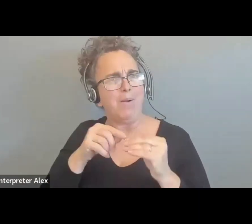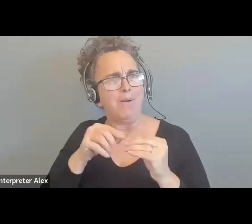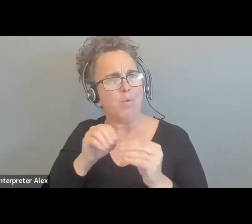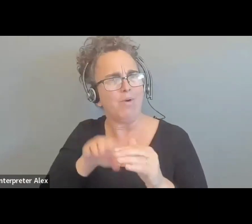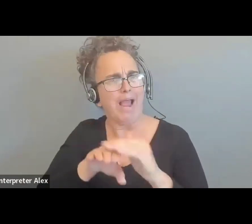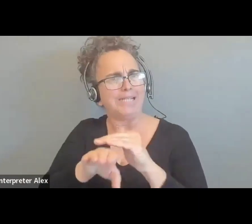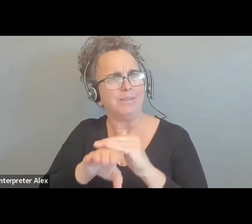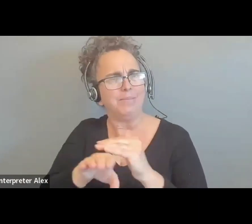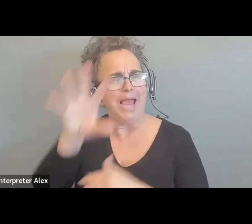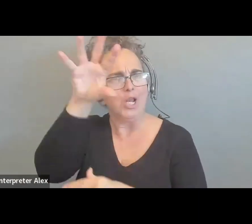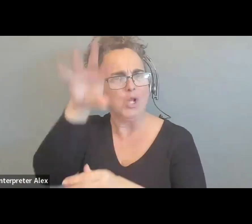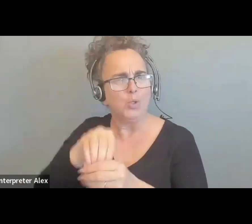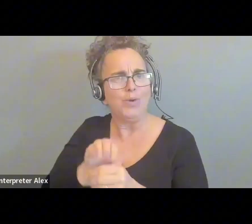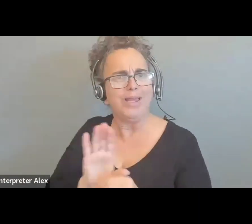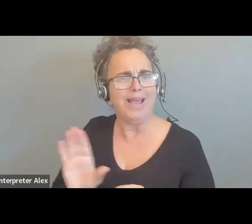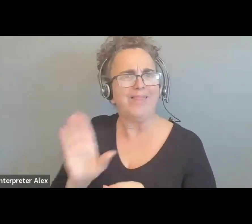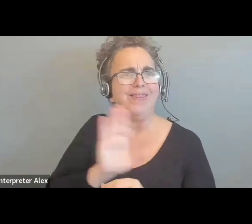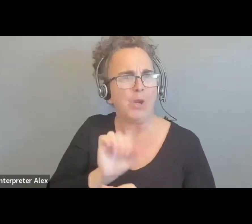and including this in in the work that they're doing?